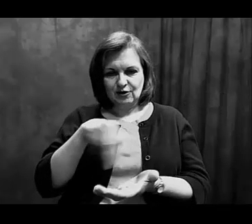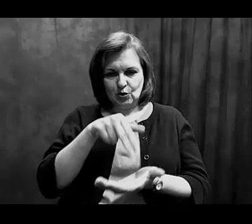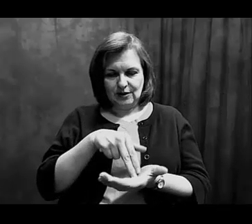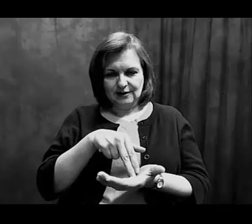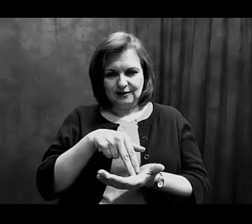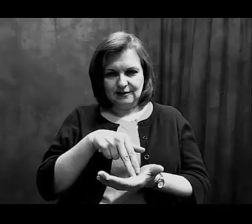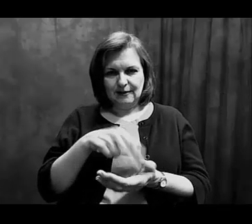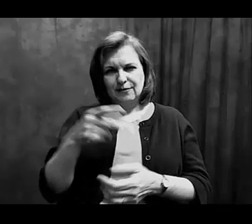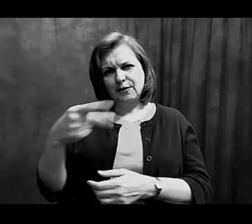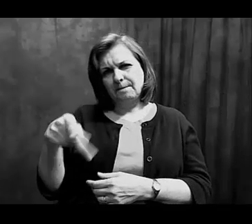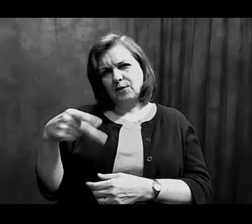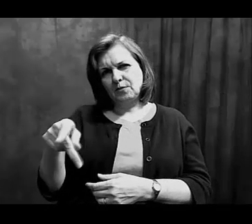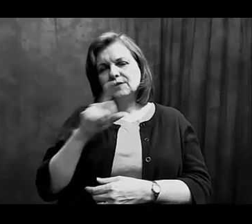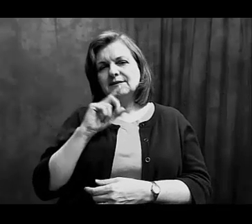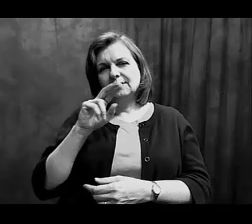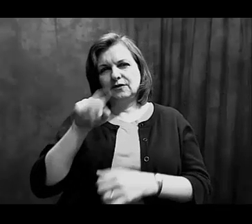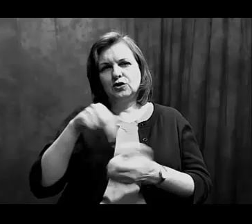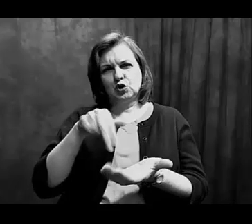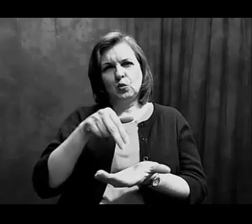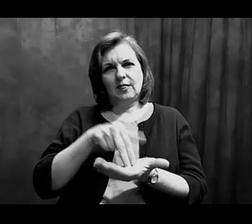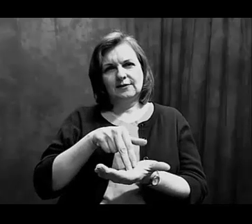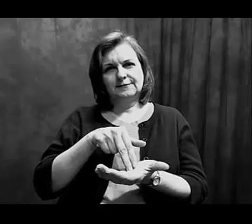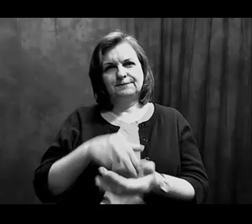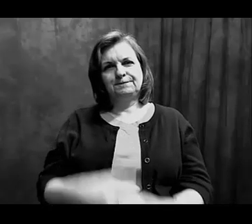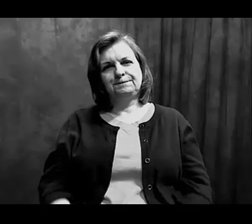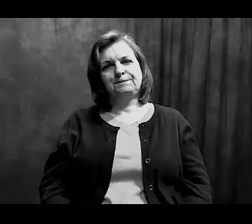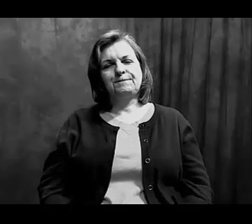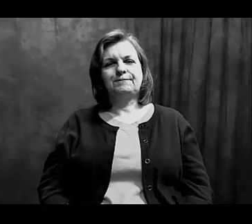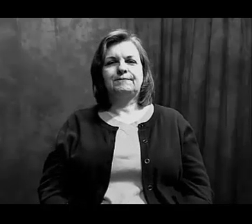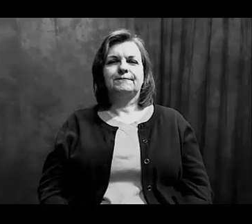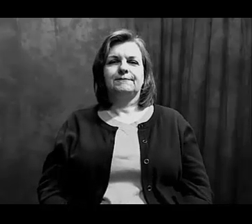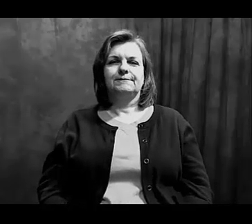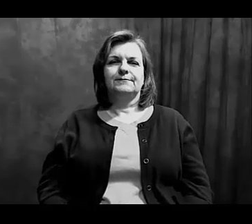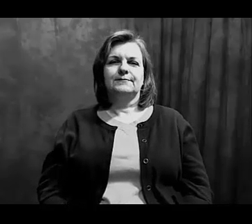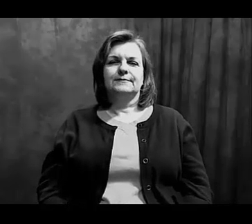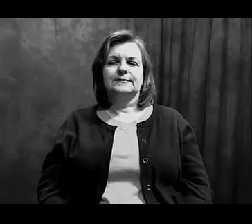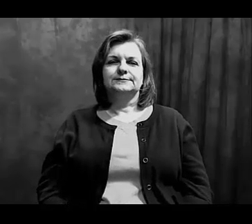remember the purple is the nucleus